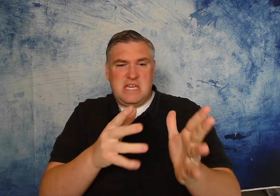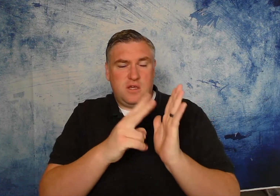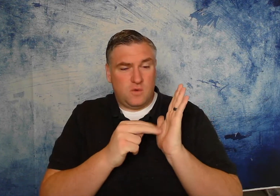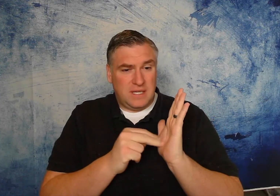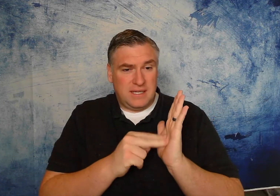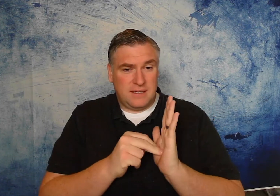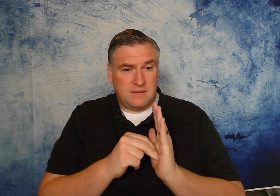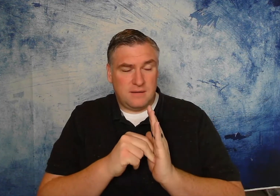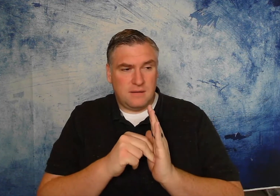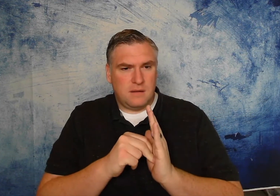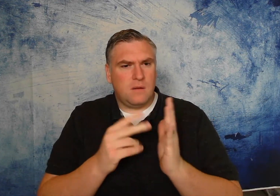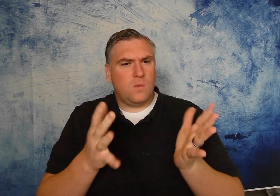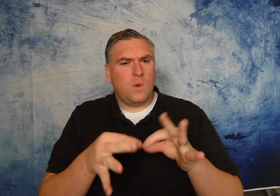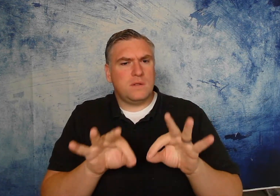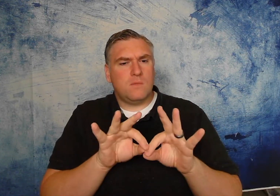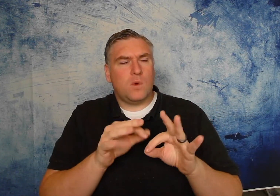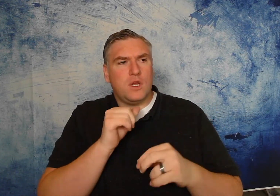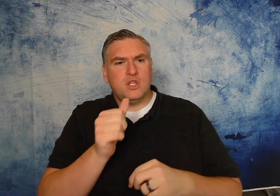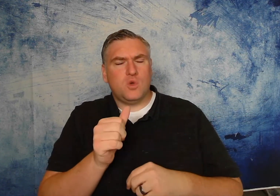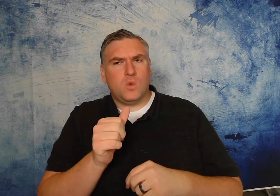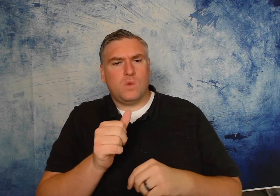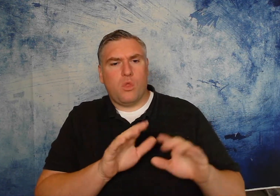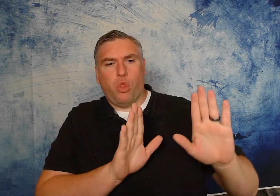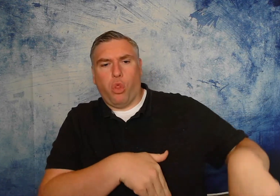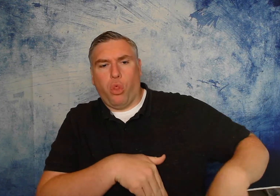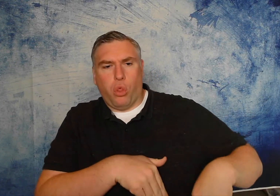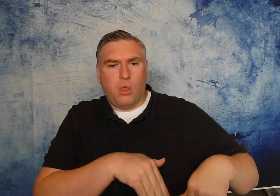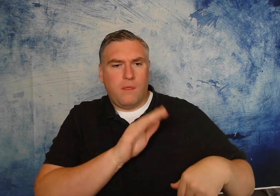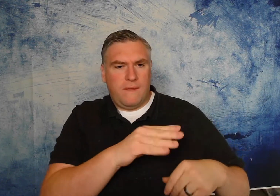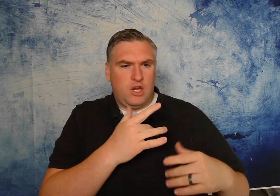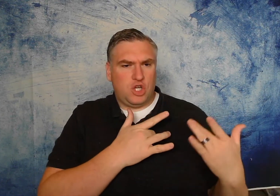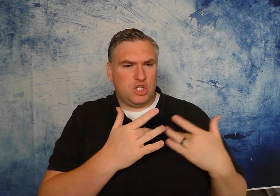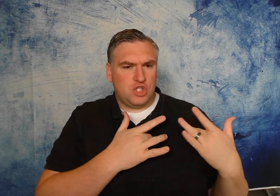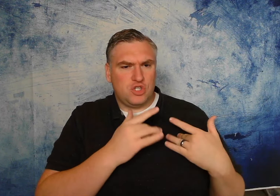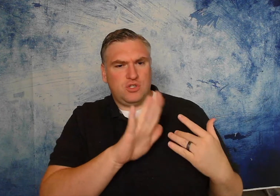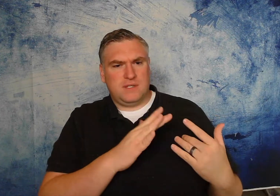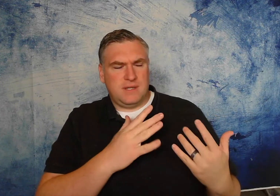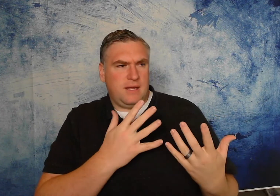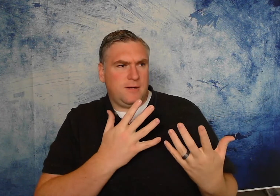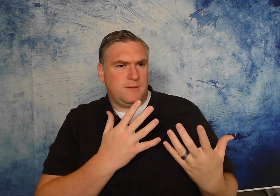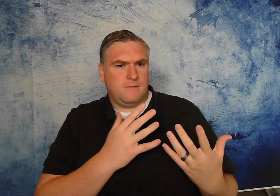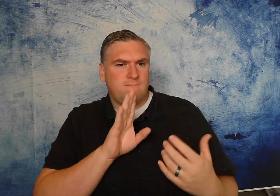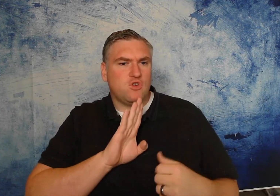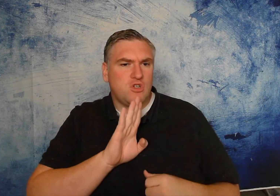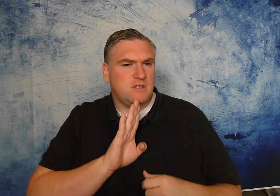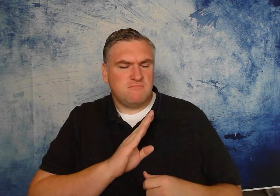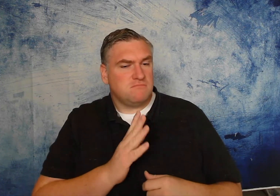So, what do we do if a student hates reading - what's important is don't minimize their concerns,